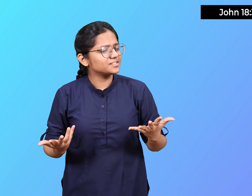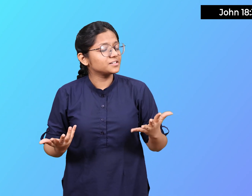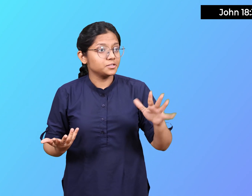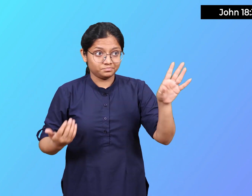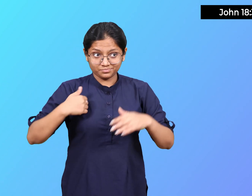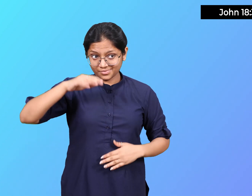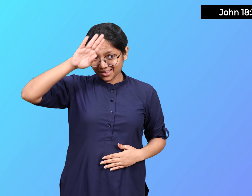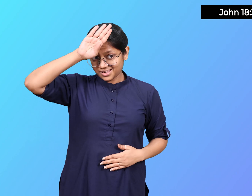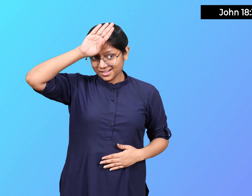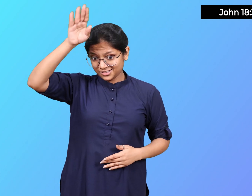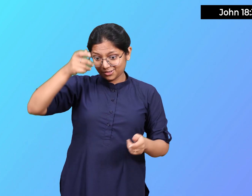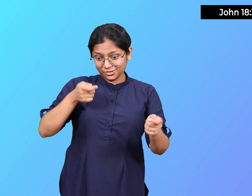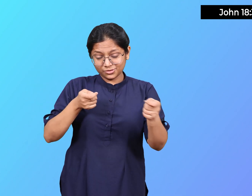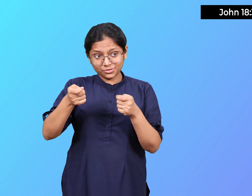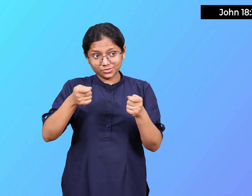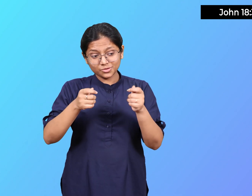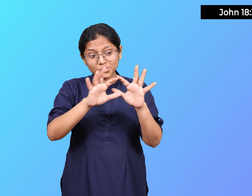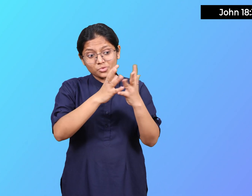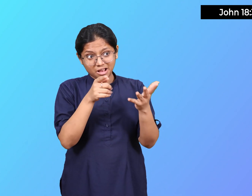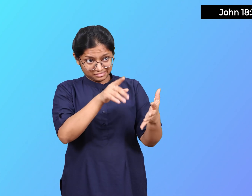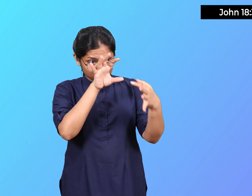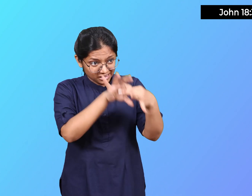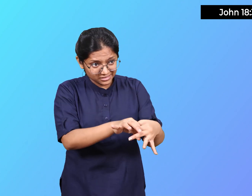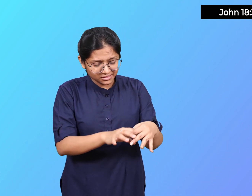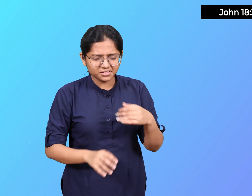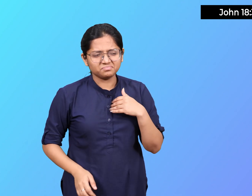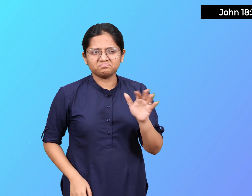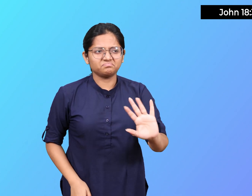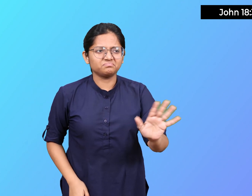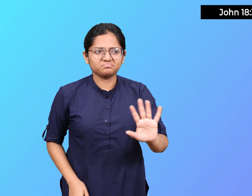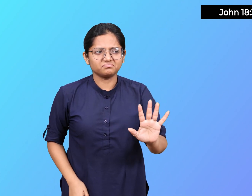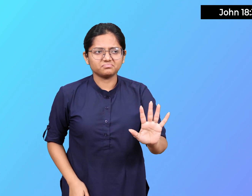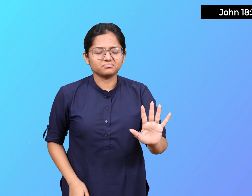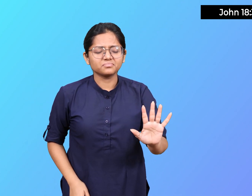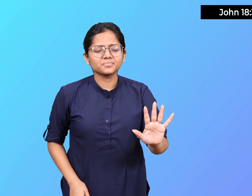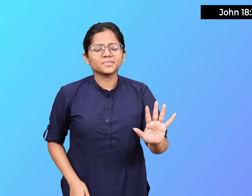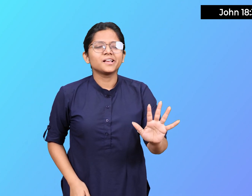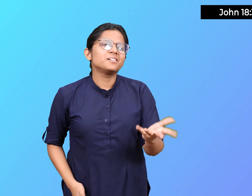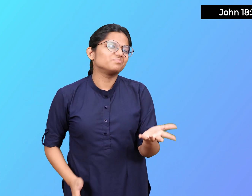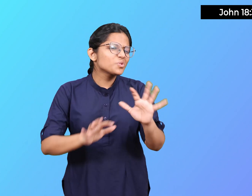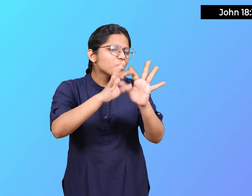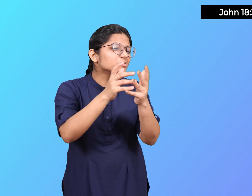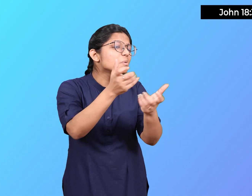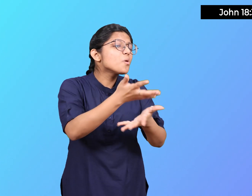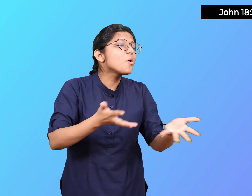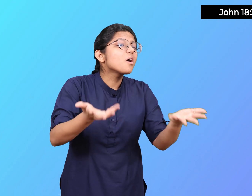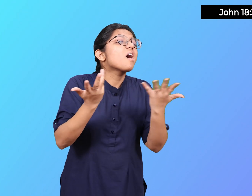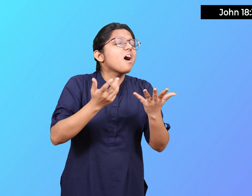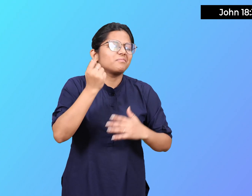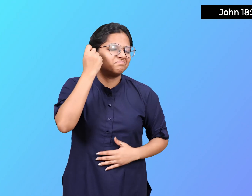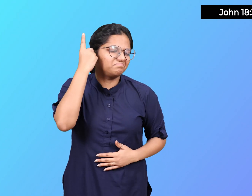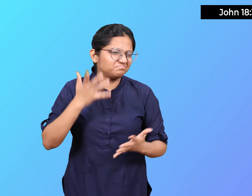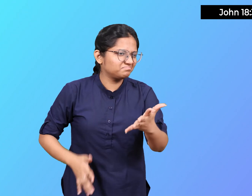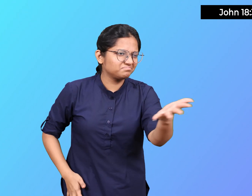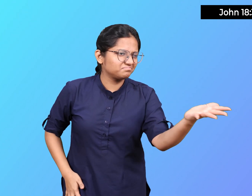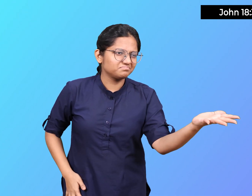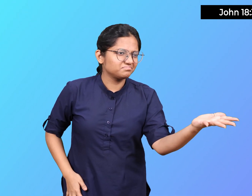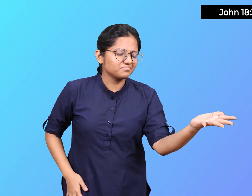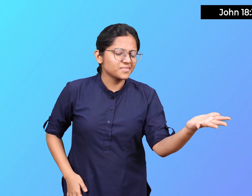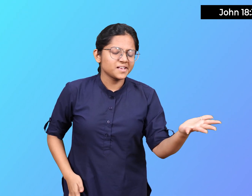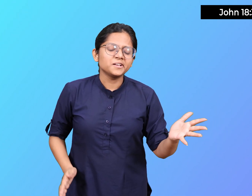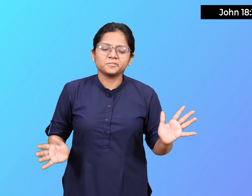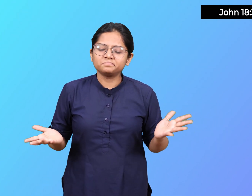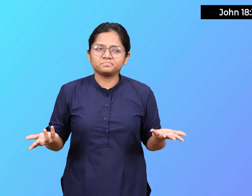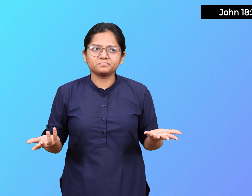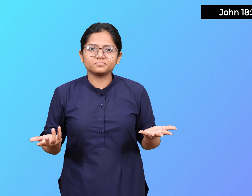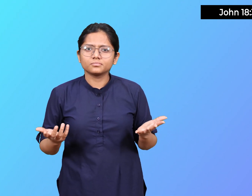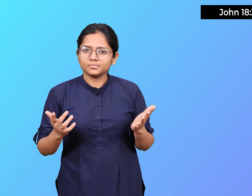No, my kingdom is not from here.”